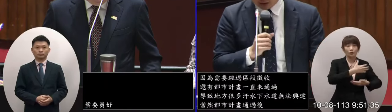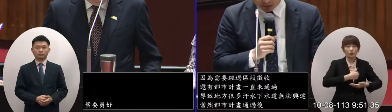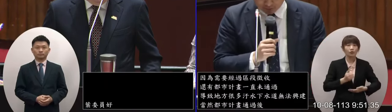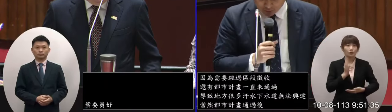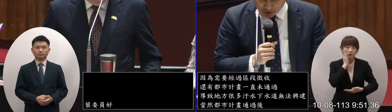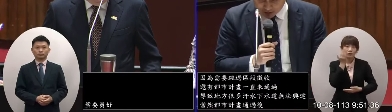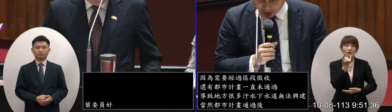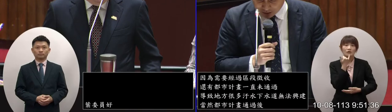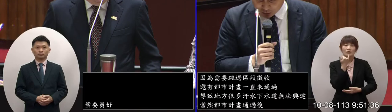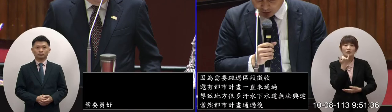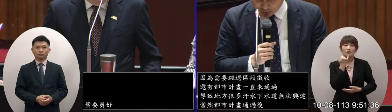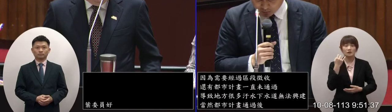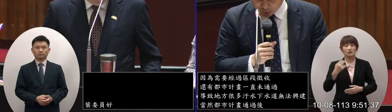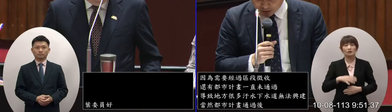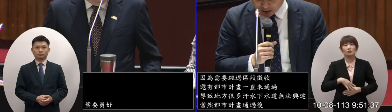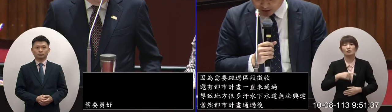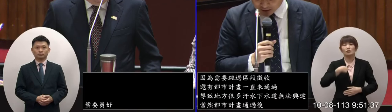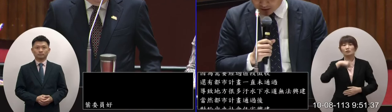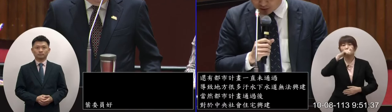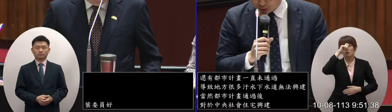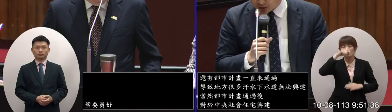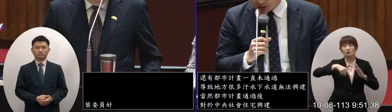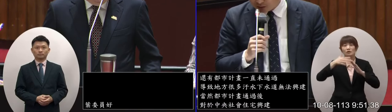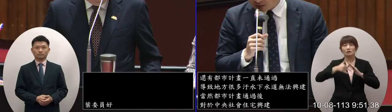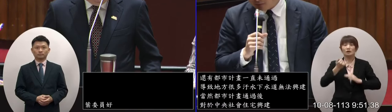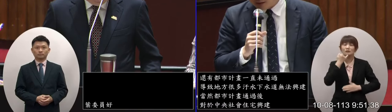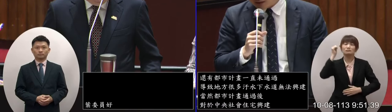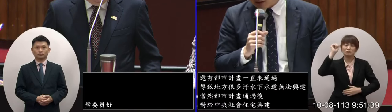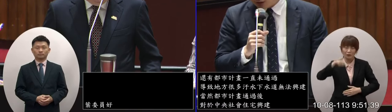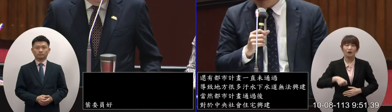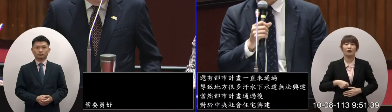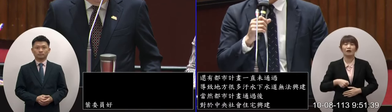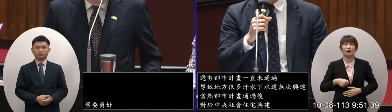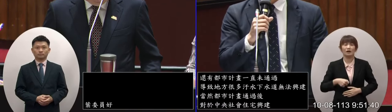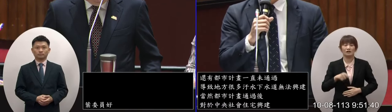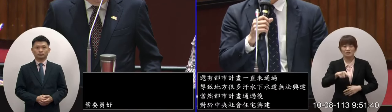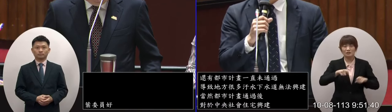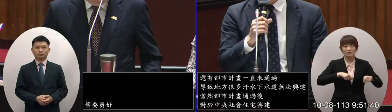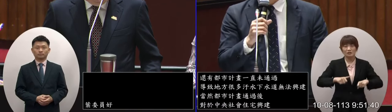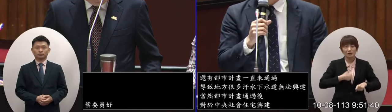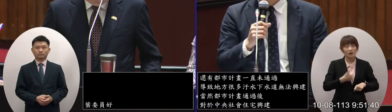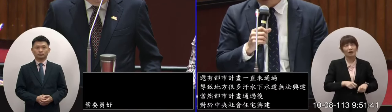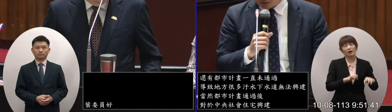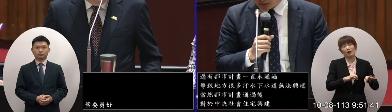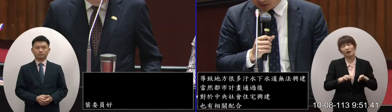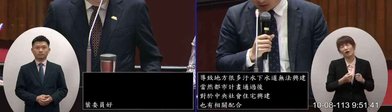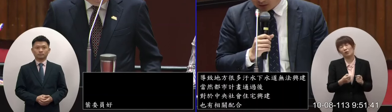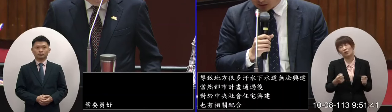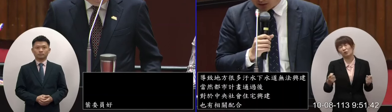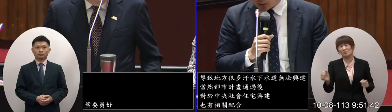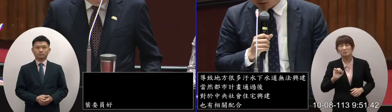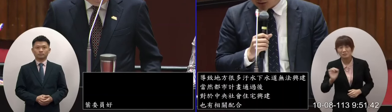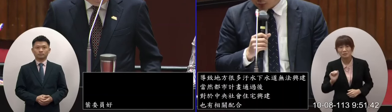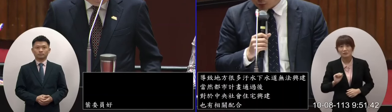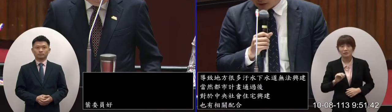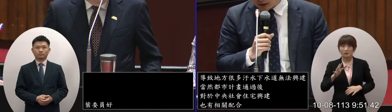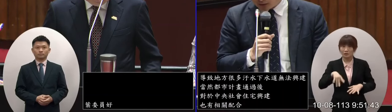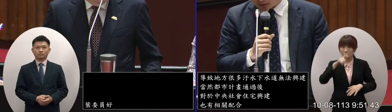, so I hope the dean can make a commitment here. Because it has been delayed for too long, can we set a phased goal